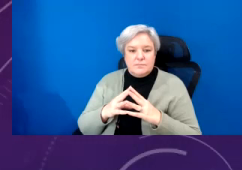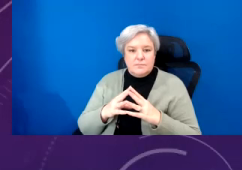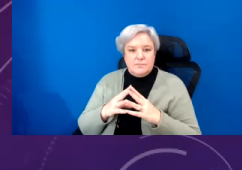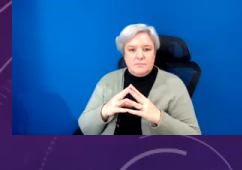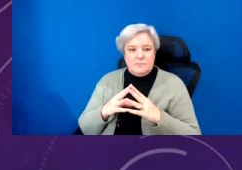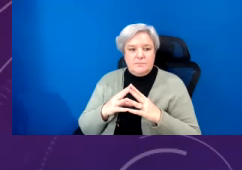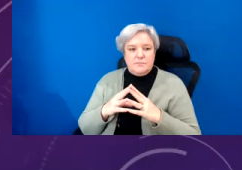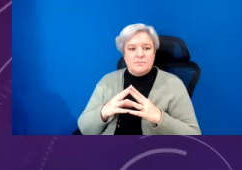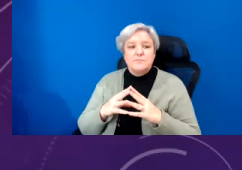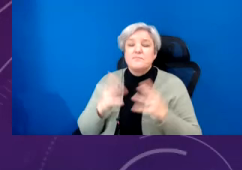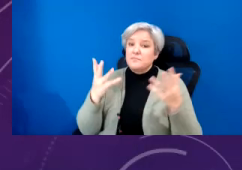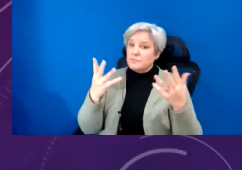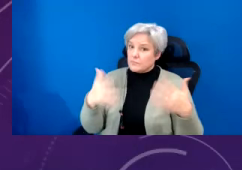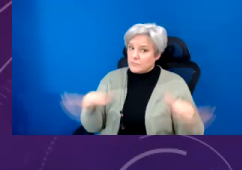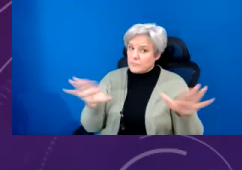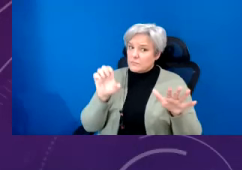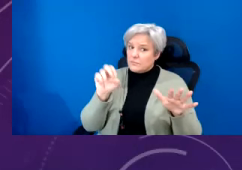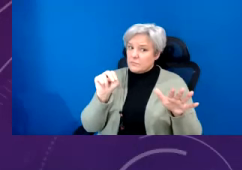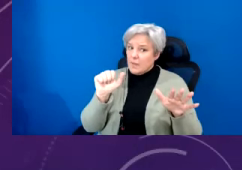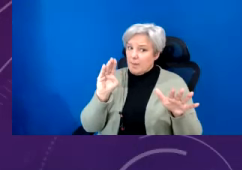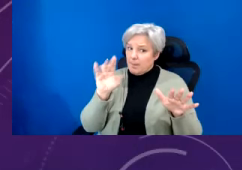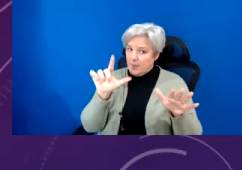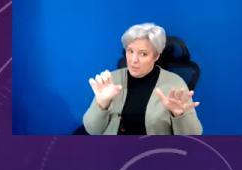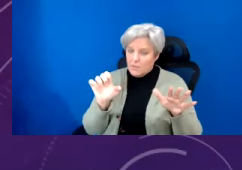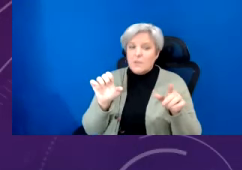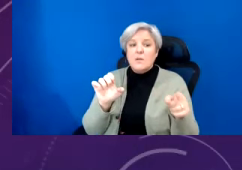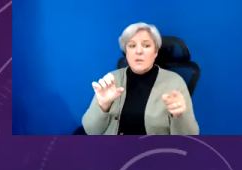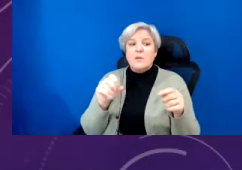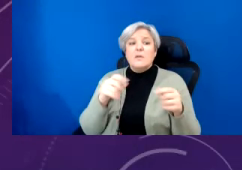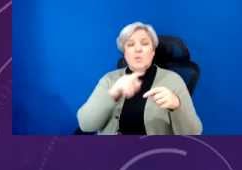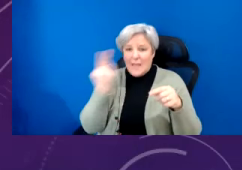So once and then the brainstorm, you can go to grades and